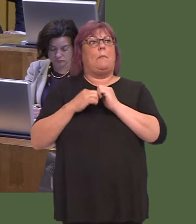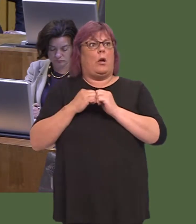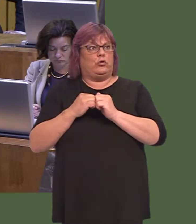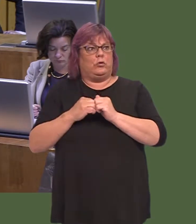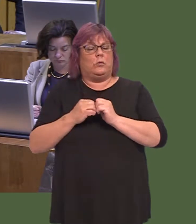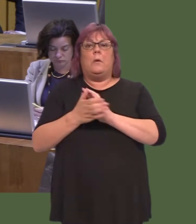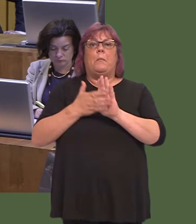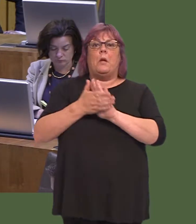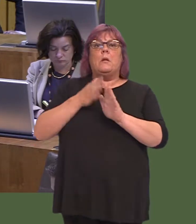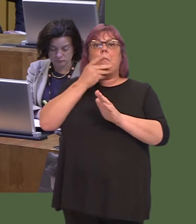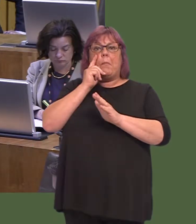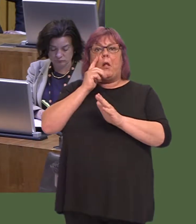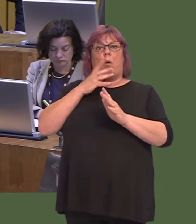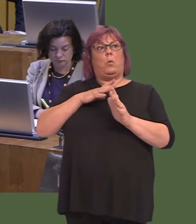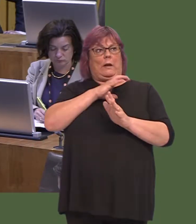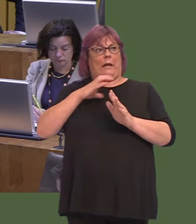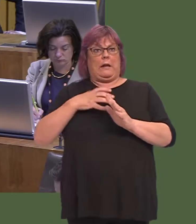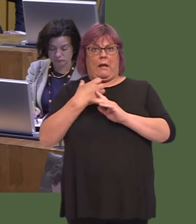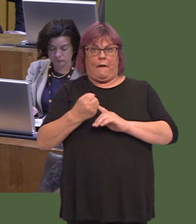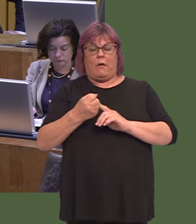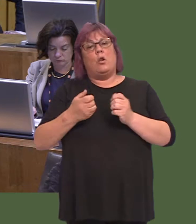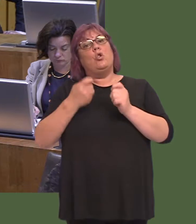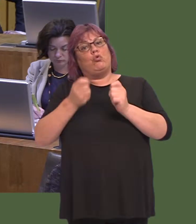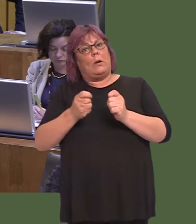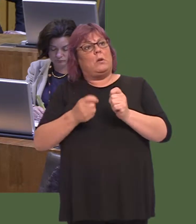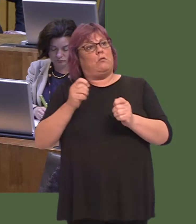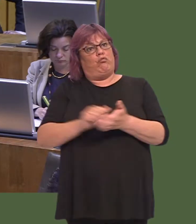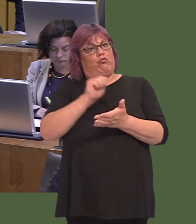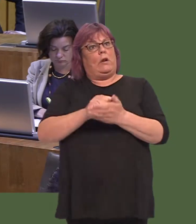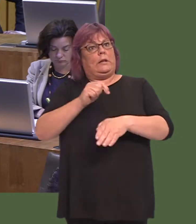So, the vast majority of people do get the treatment that they should get within the right amount of time.